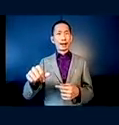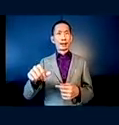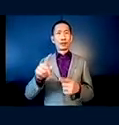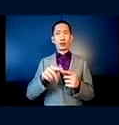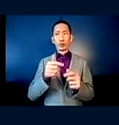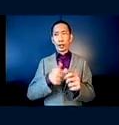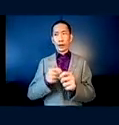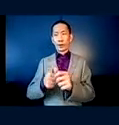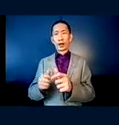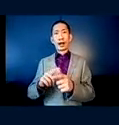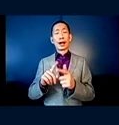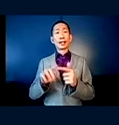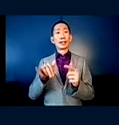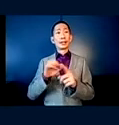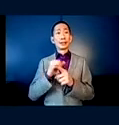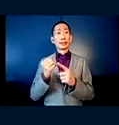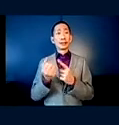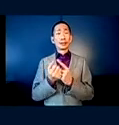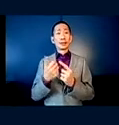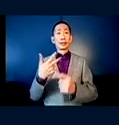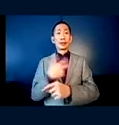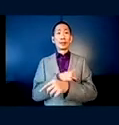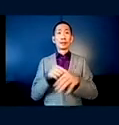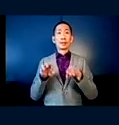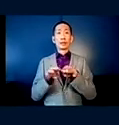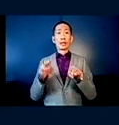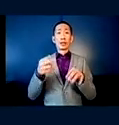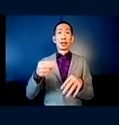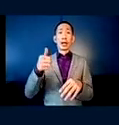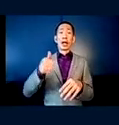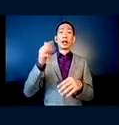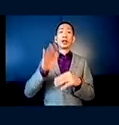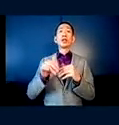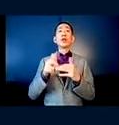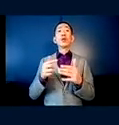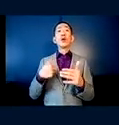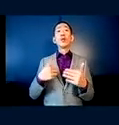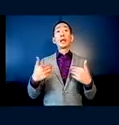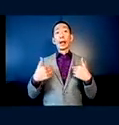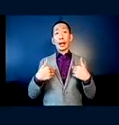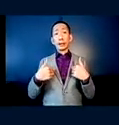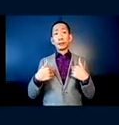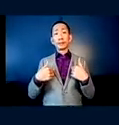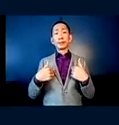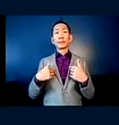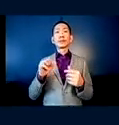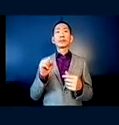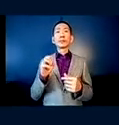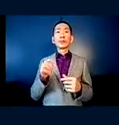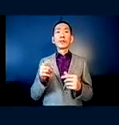YOU HAVE TO PAY INCENTIVE TO EVERYONE AND IN THIS CASE LEVELS